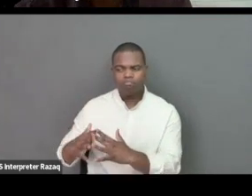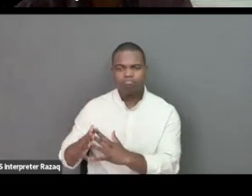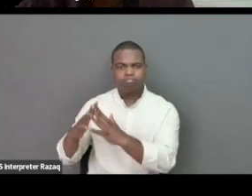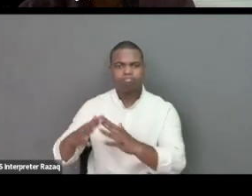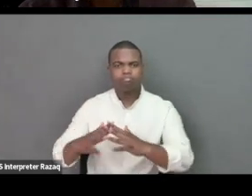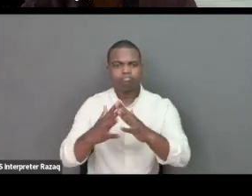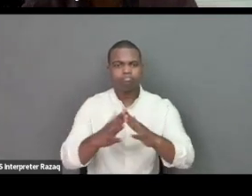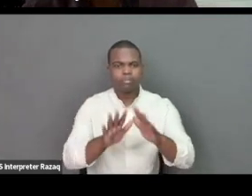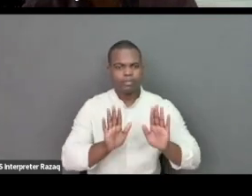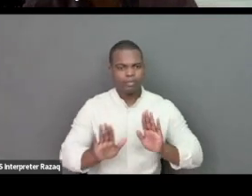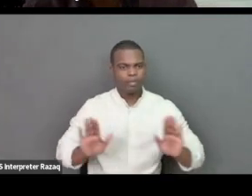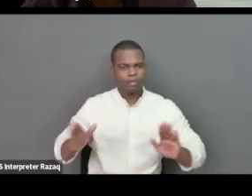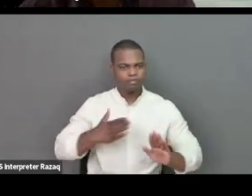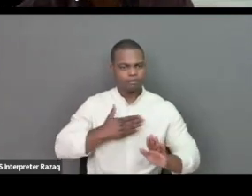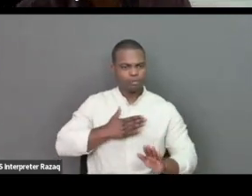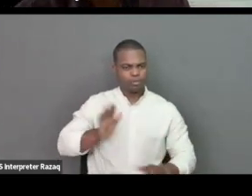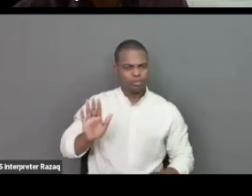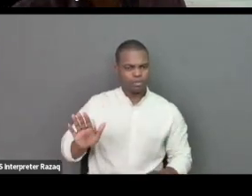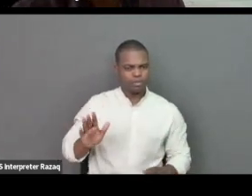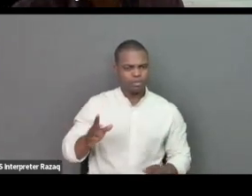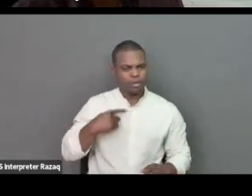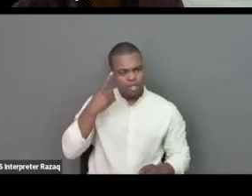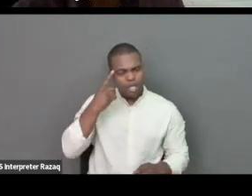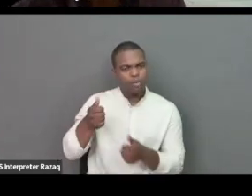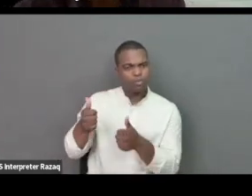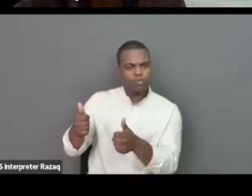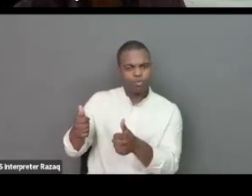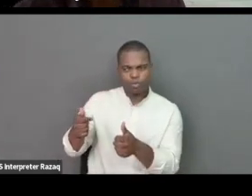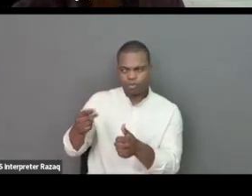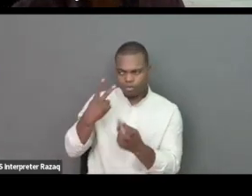they can make it better. And in some countries